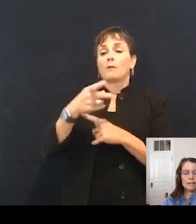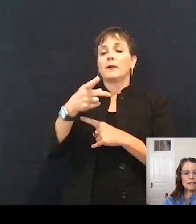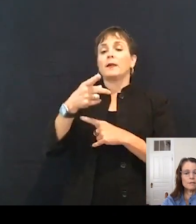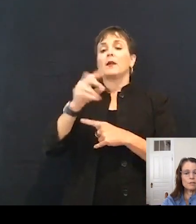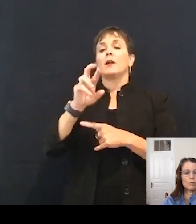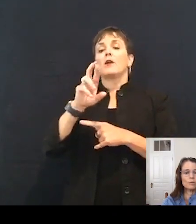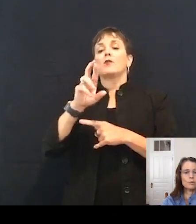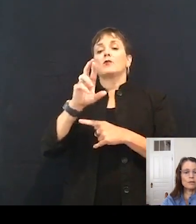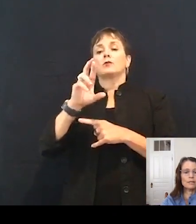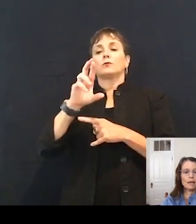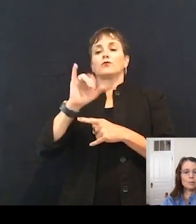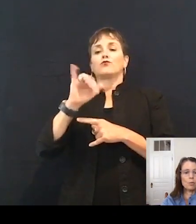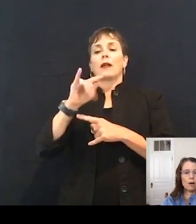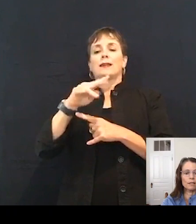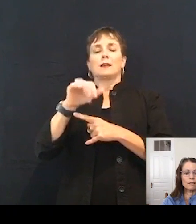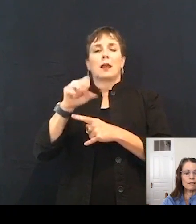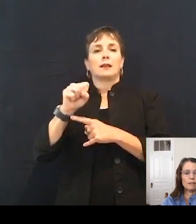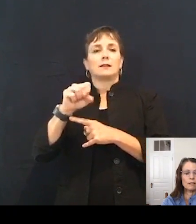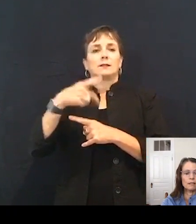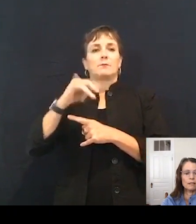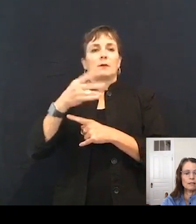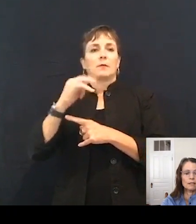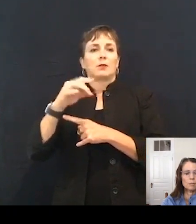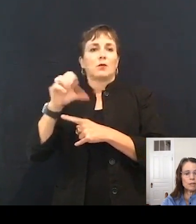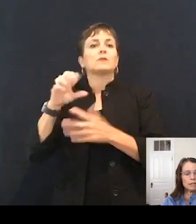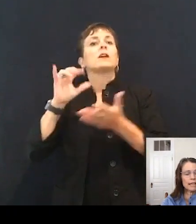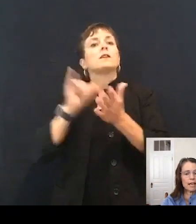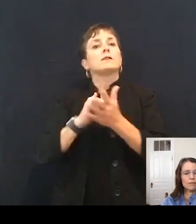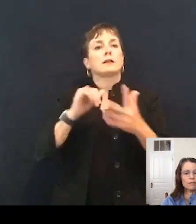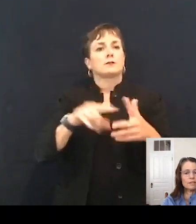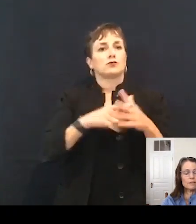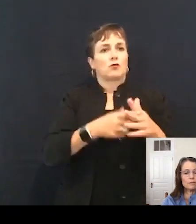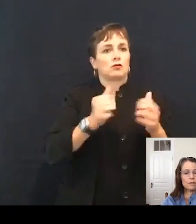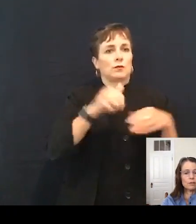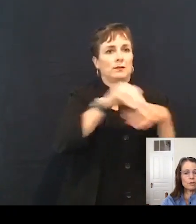Individuals with type 1, typically have severe to